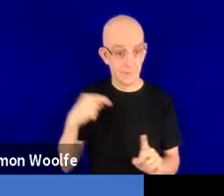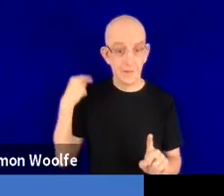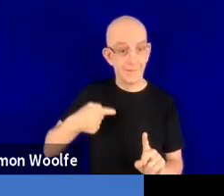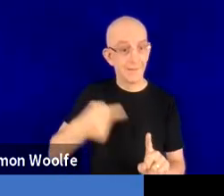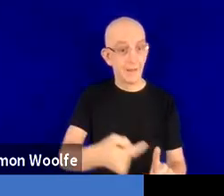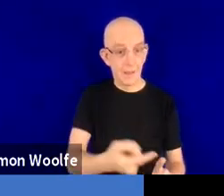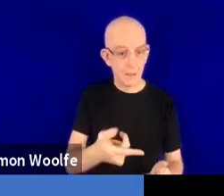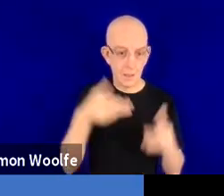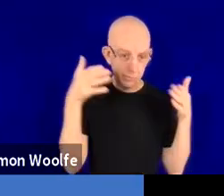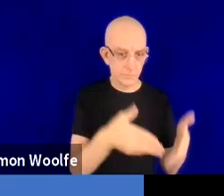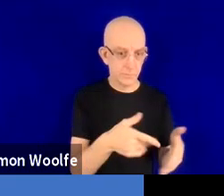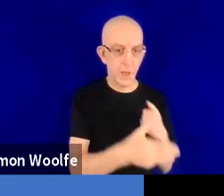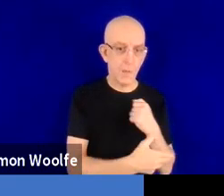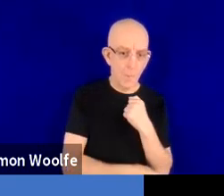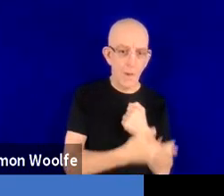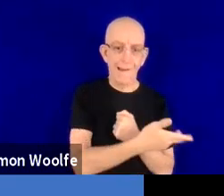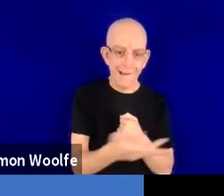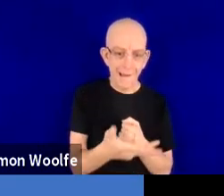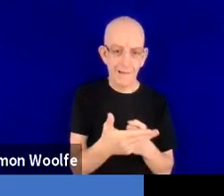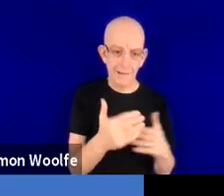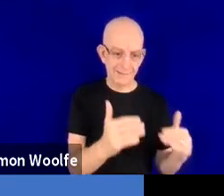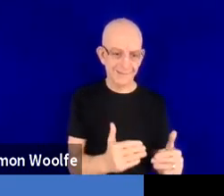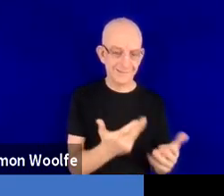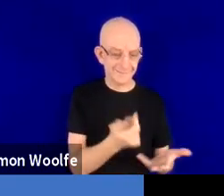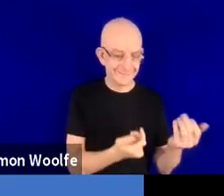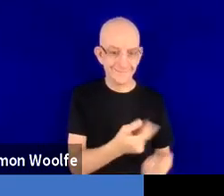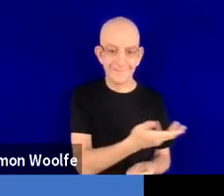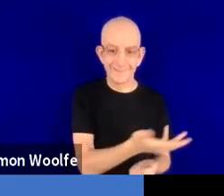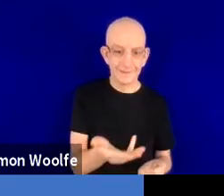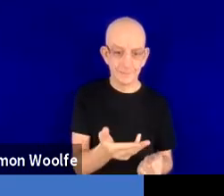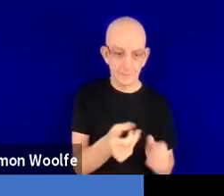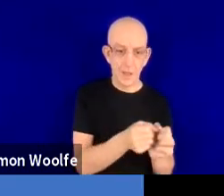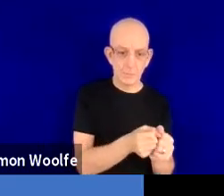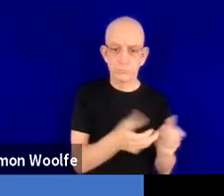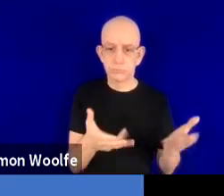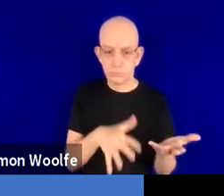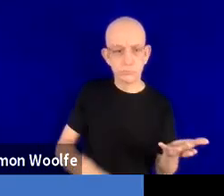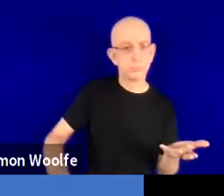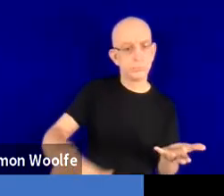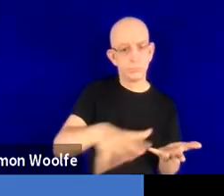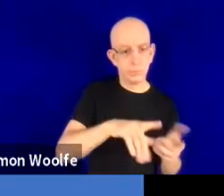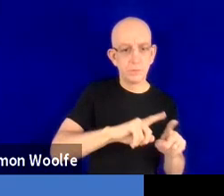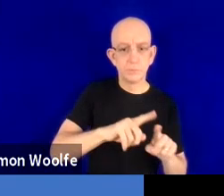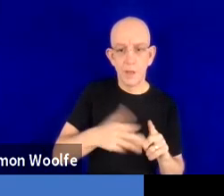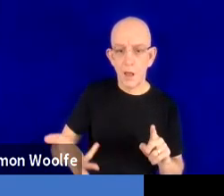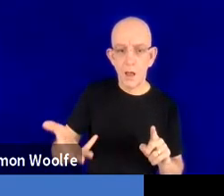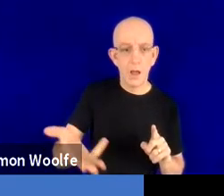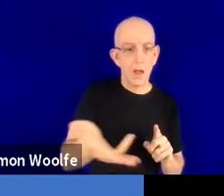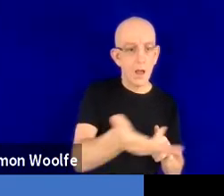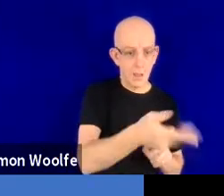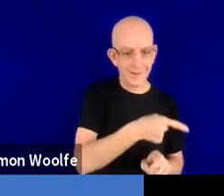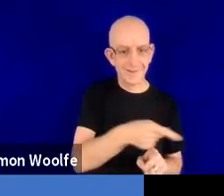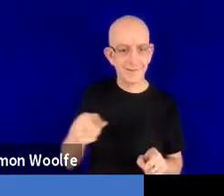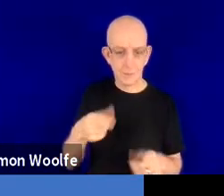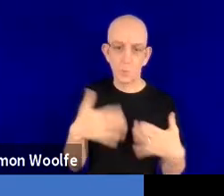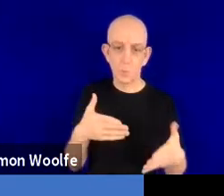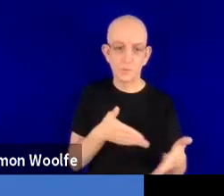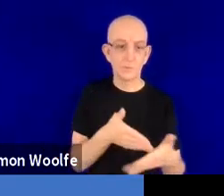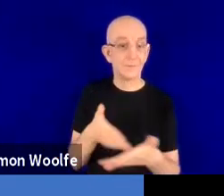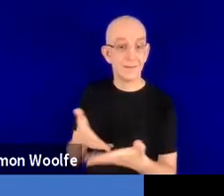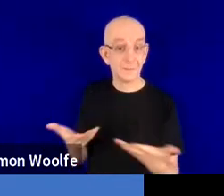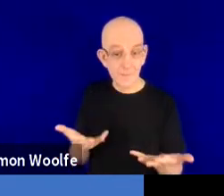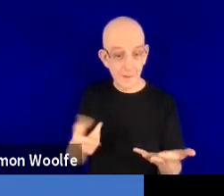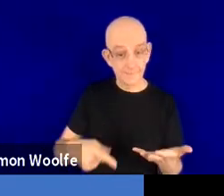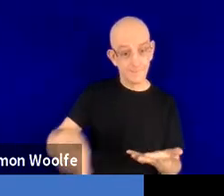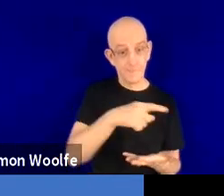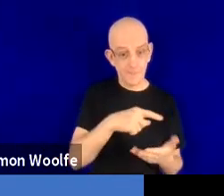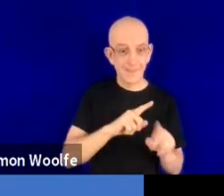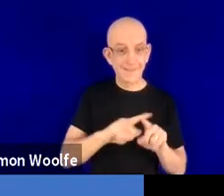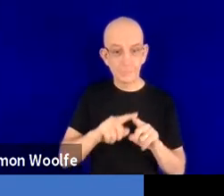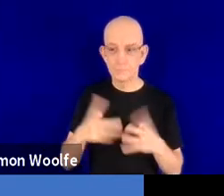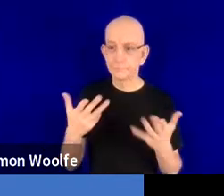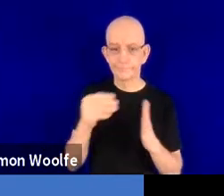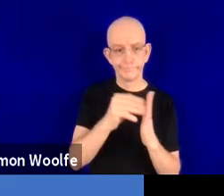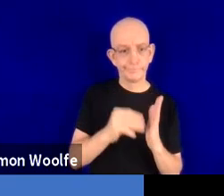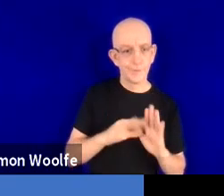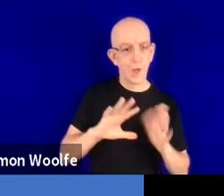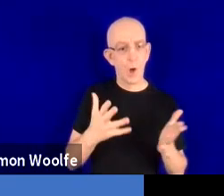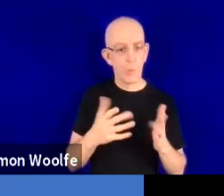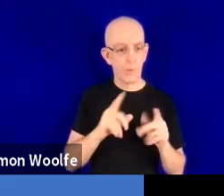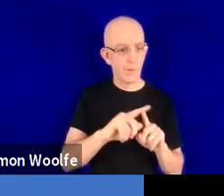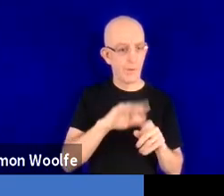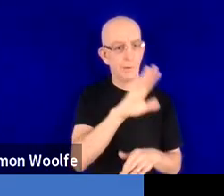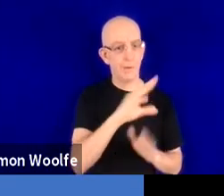One of the challenges here was that often this depended on the use of existing social registries, registries of poor households, often based on proxy means tested methodologies